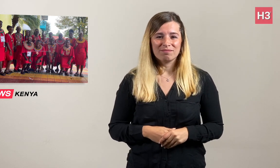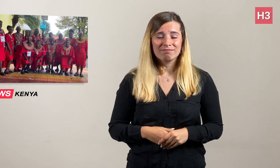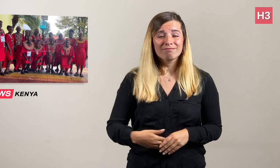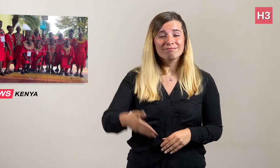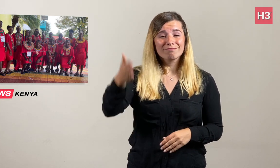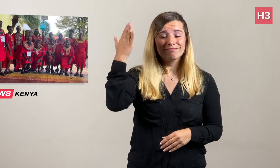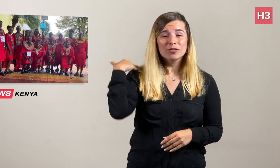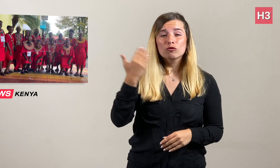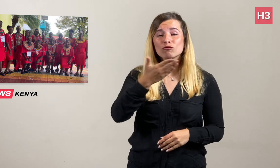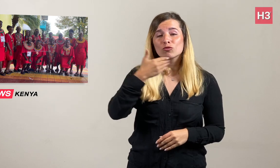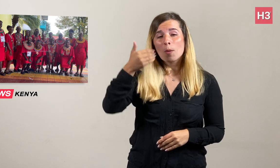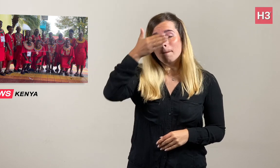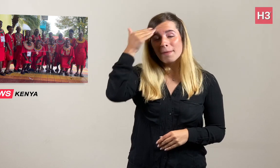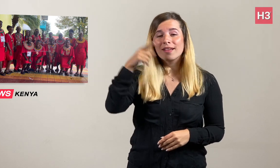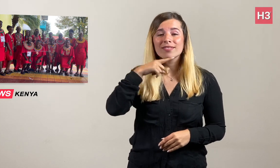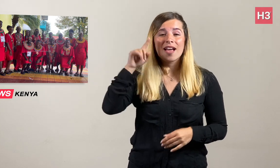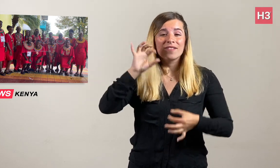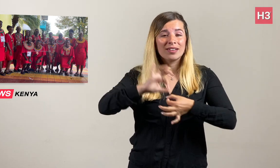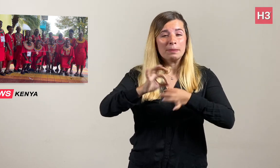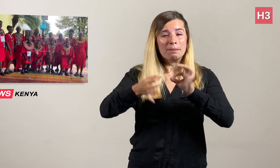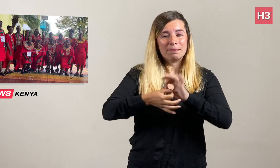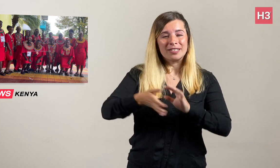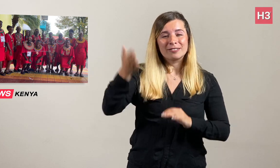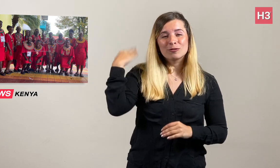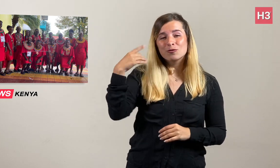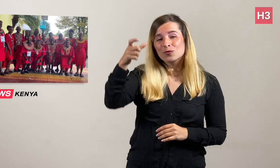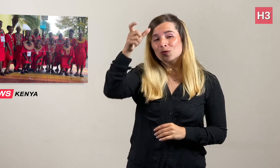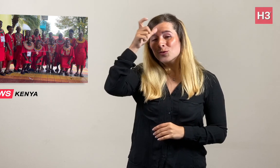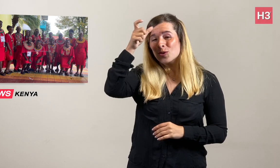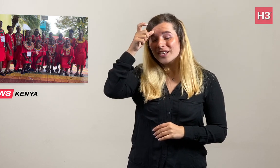white clothing and the female athletes wearing red.